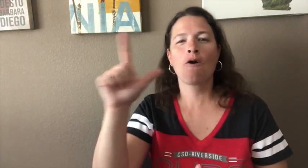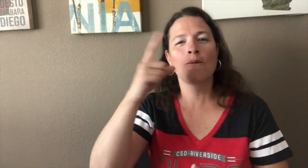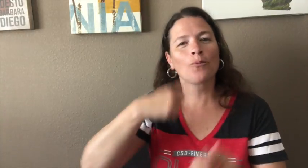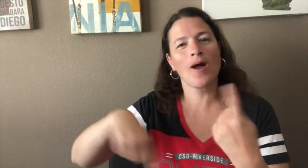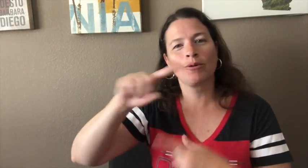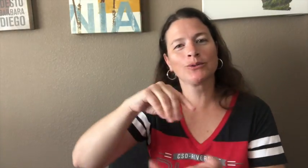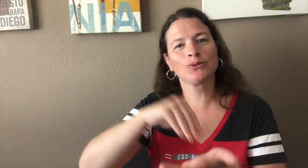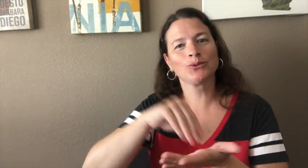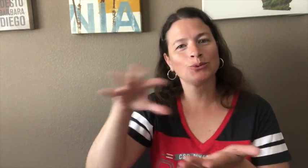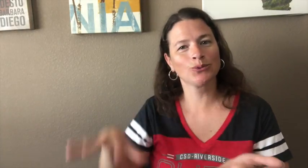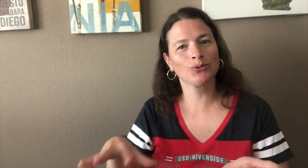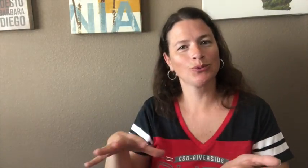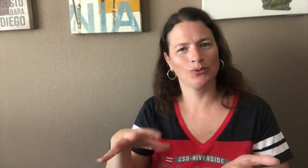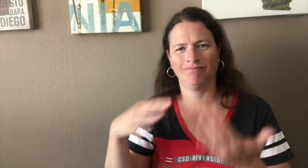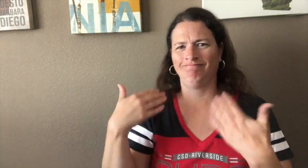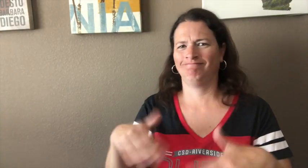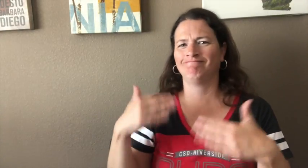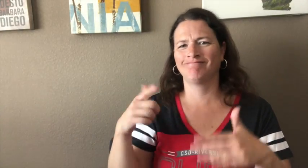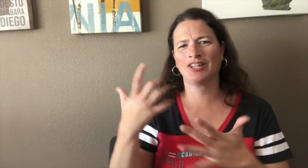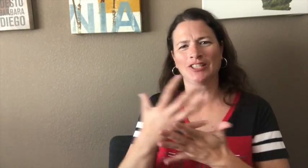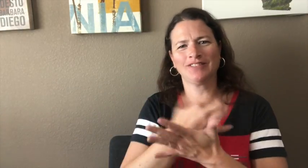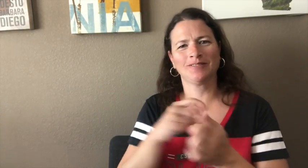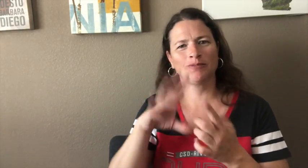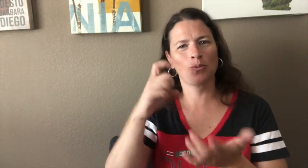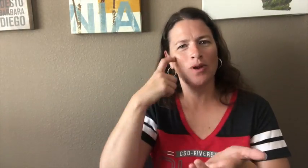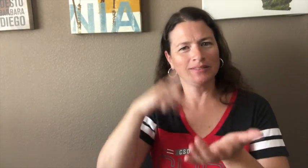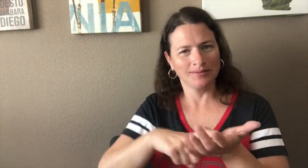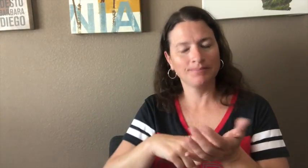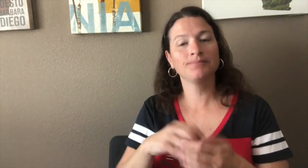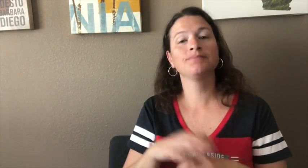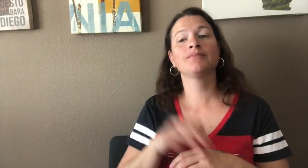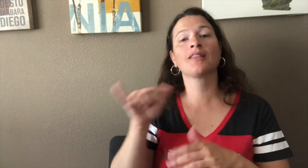achievement, their organization, an engagement, athletics, etc